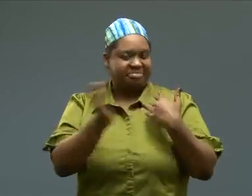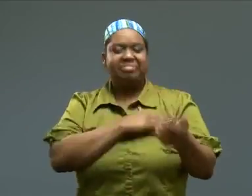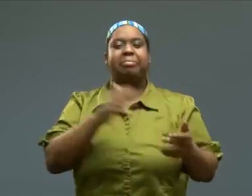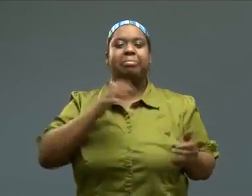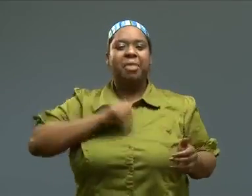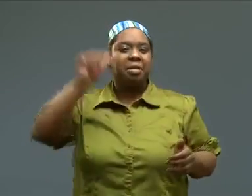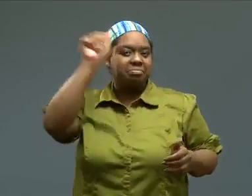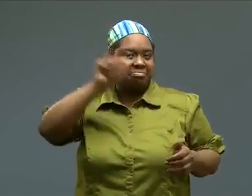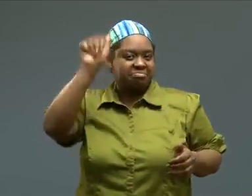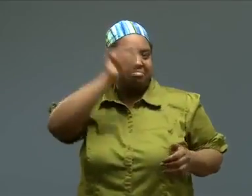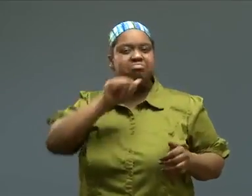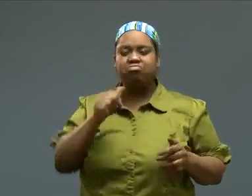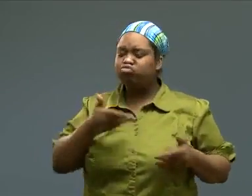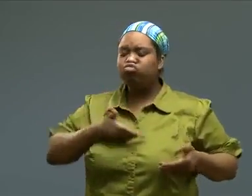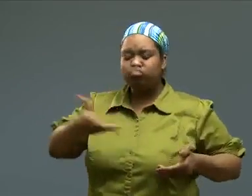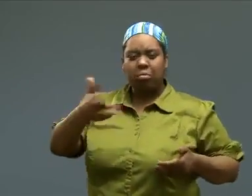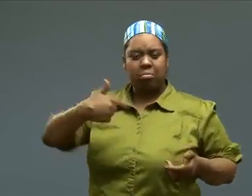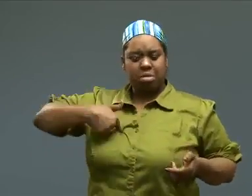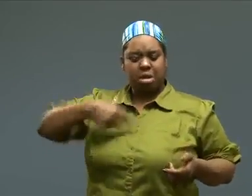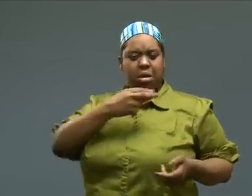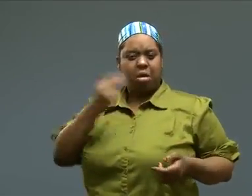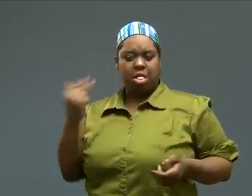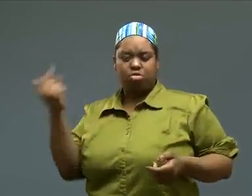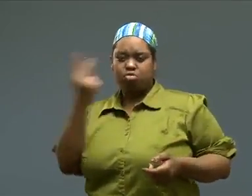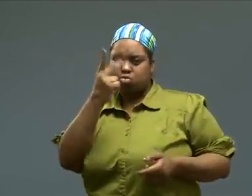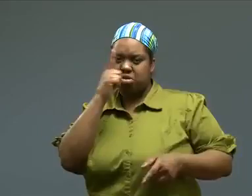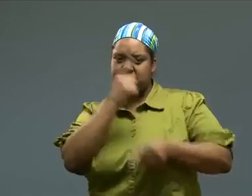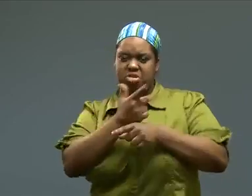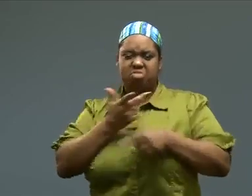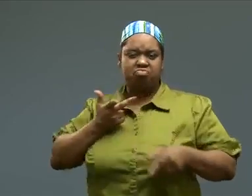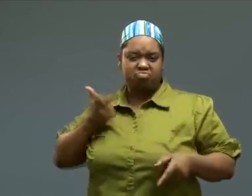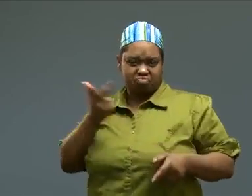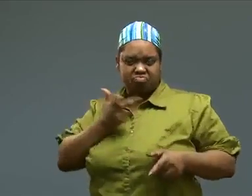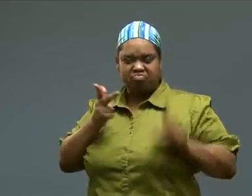Anyway, my aunt invited me and my two sisters